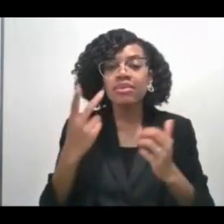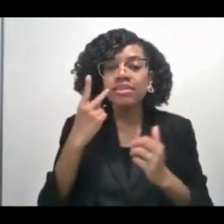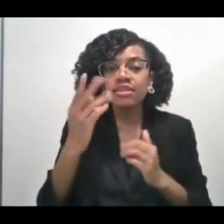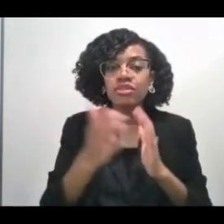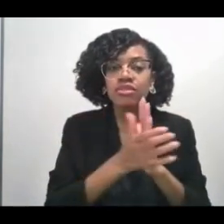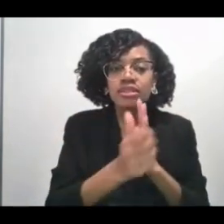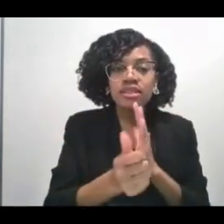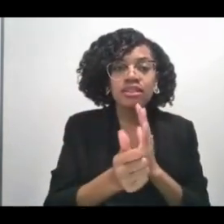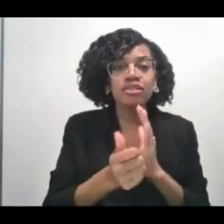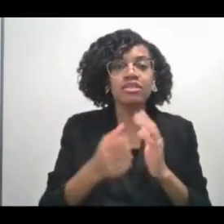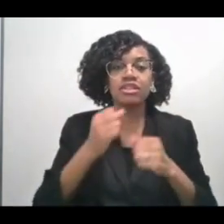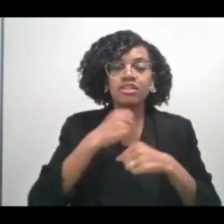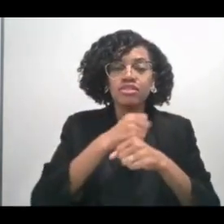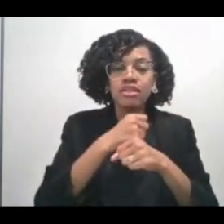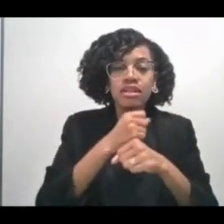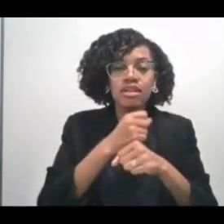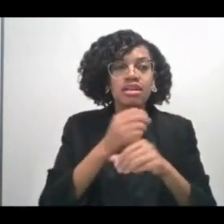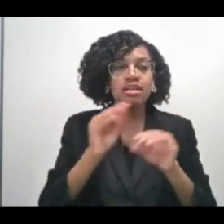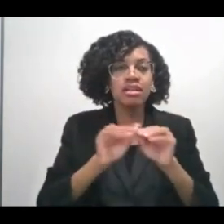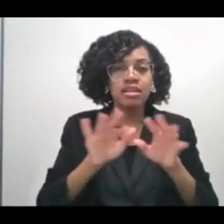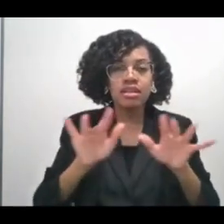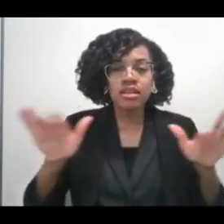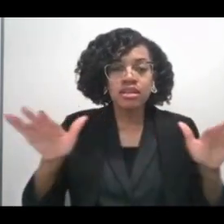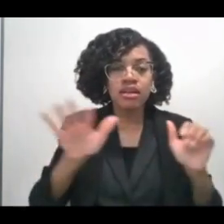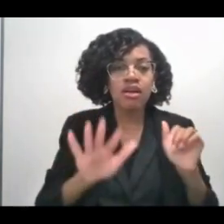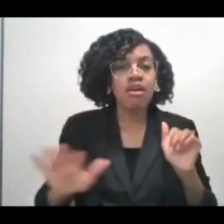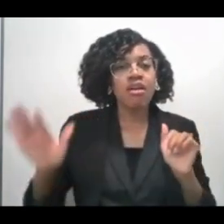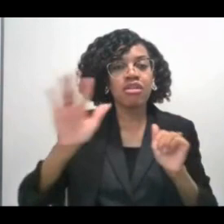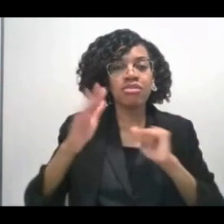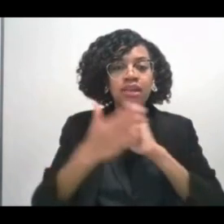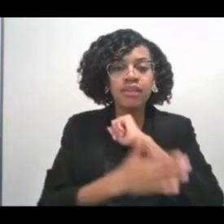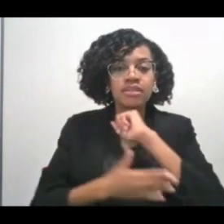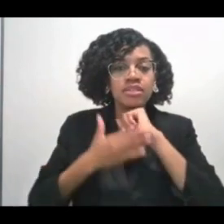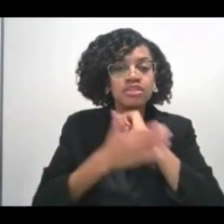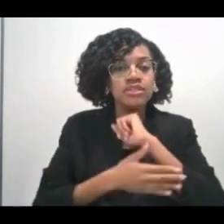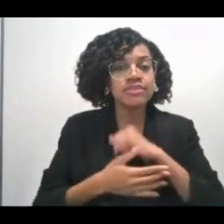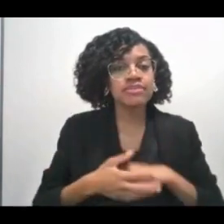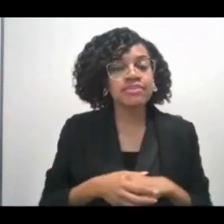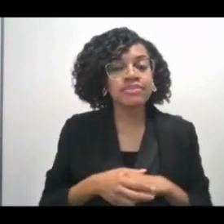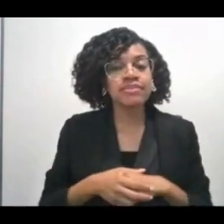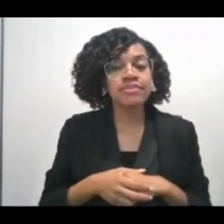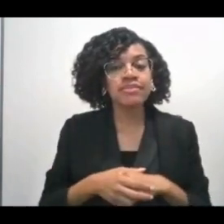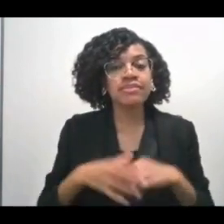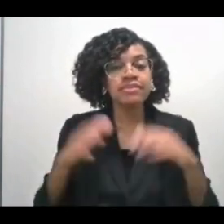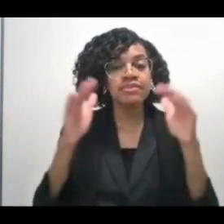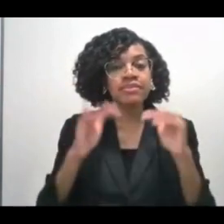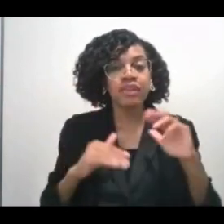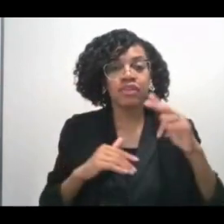nation. The third category of client enhancing climate